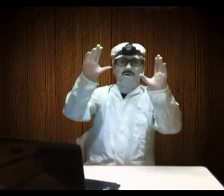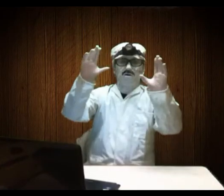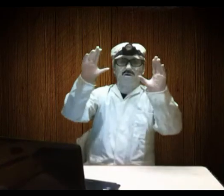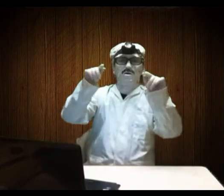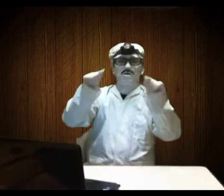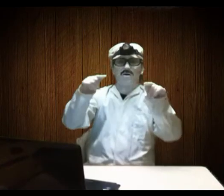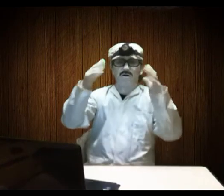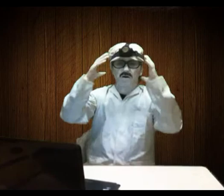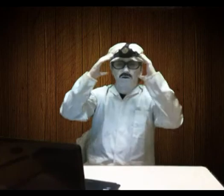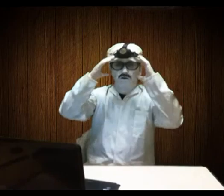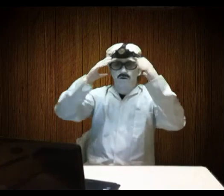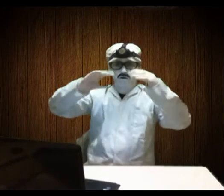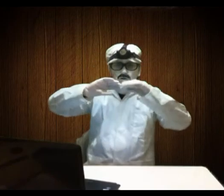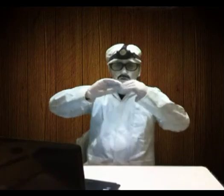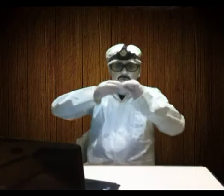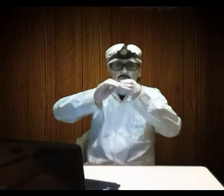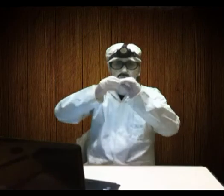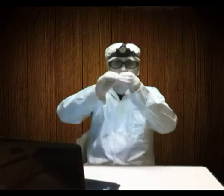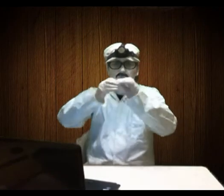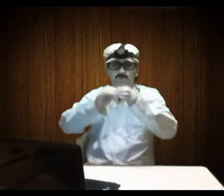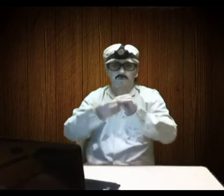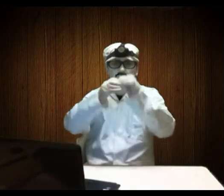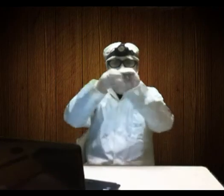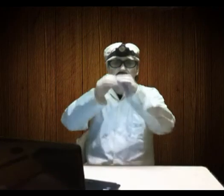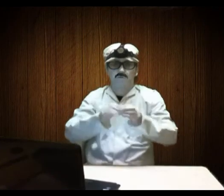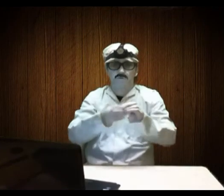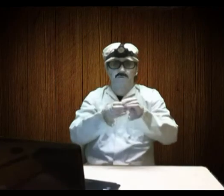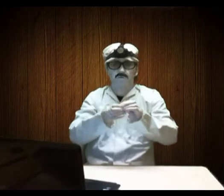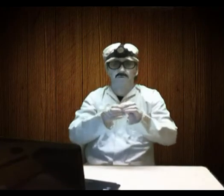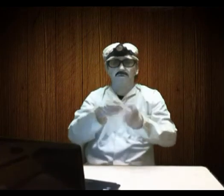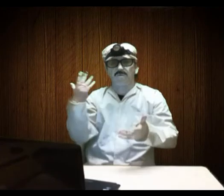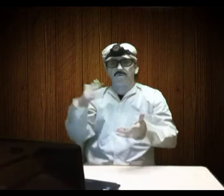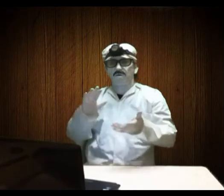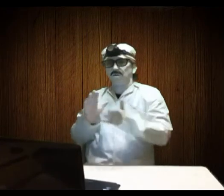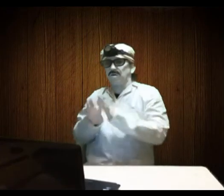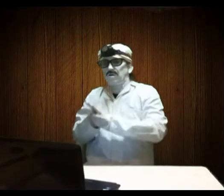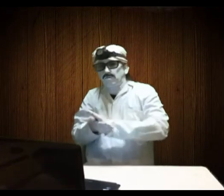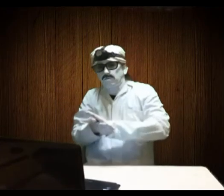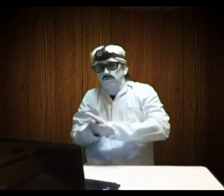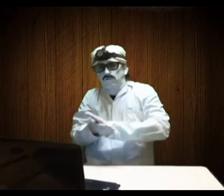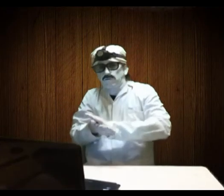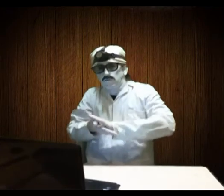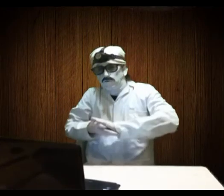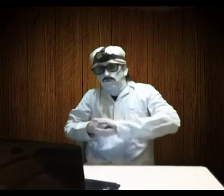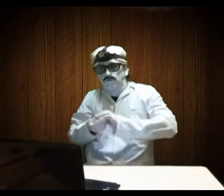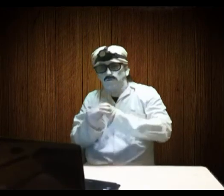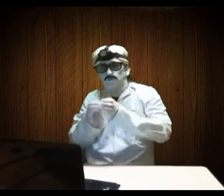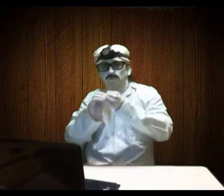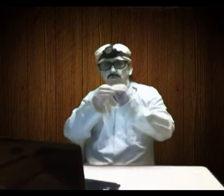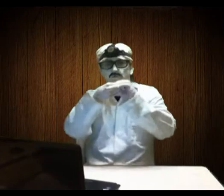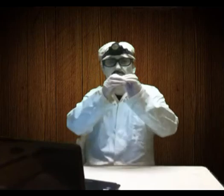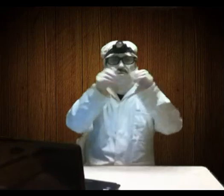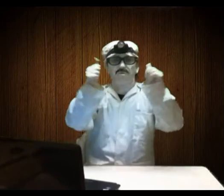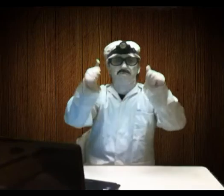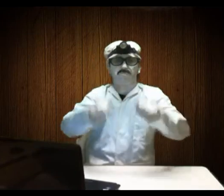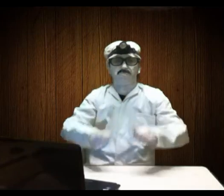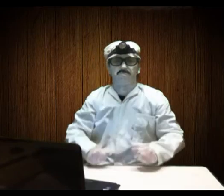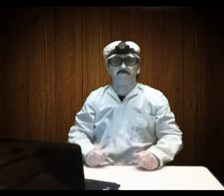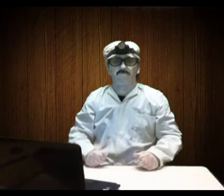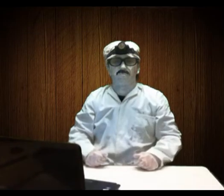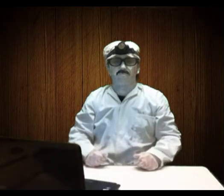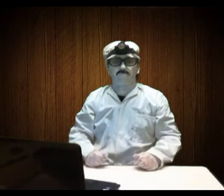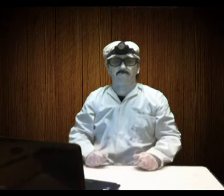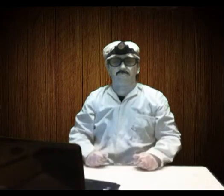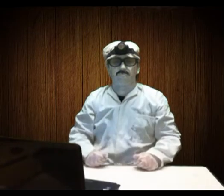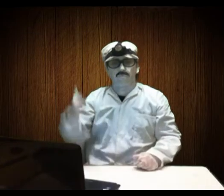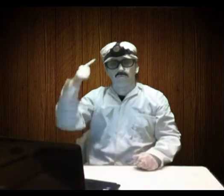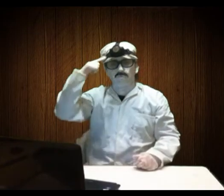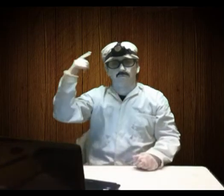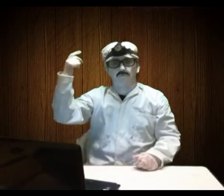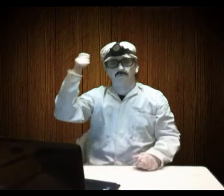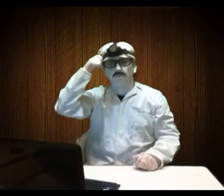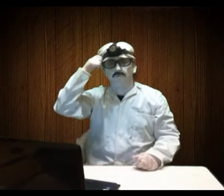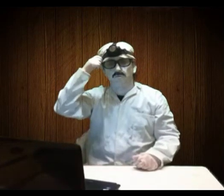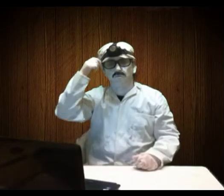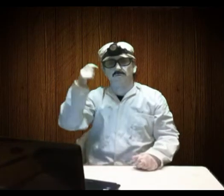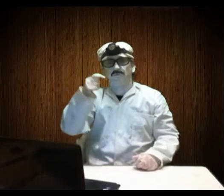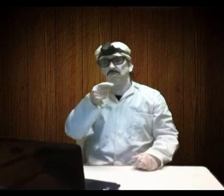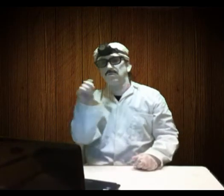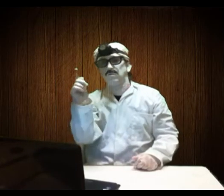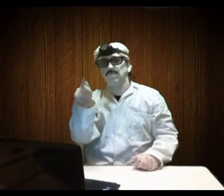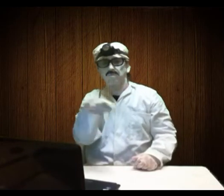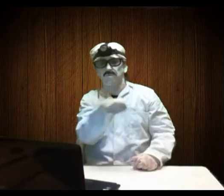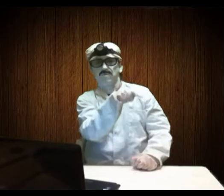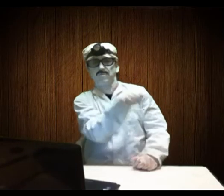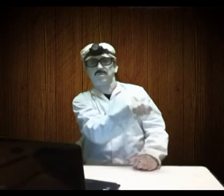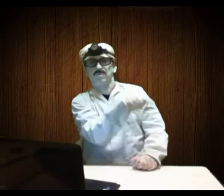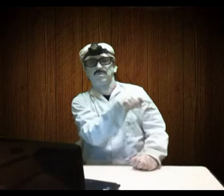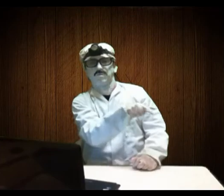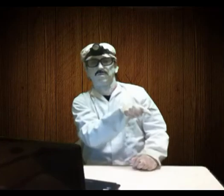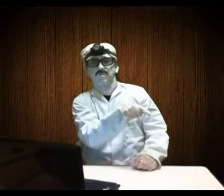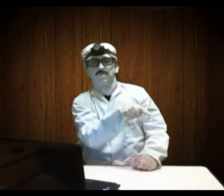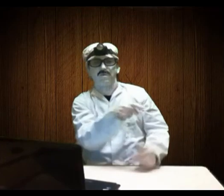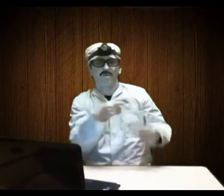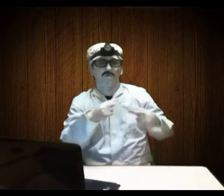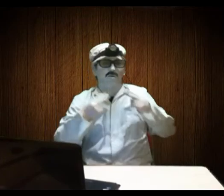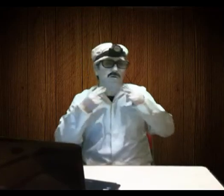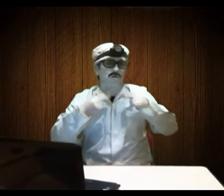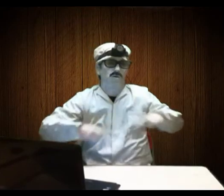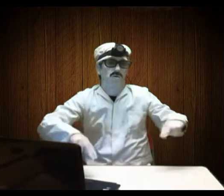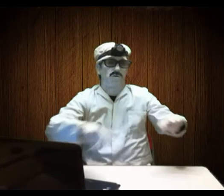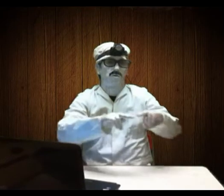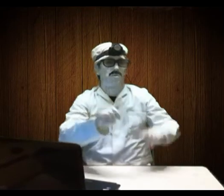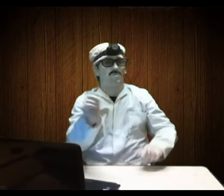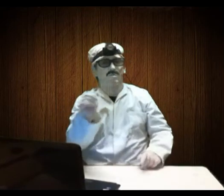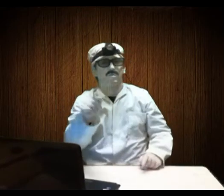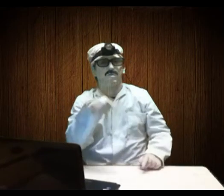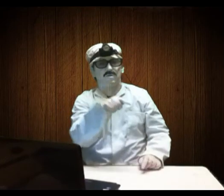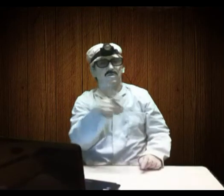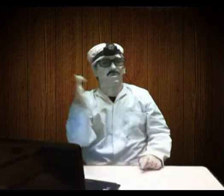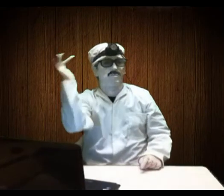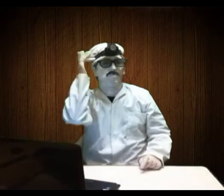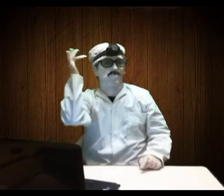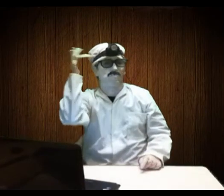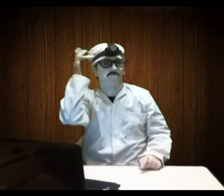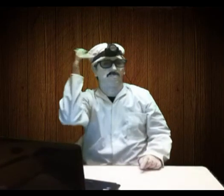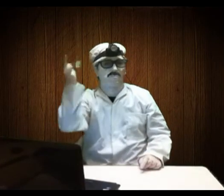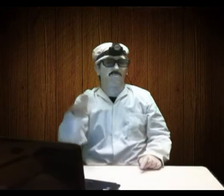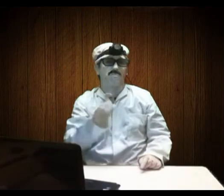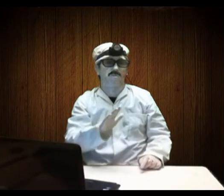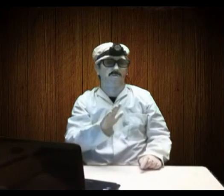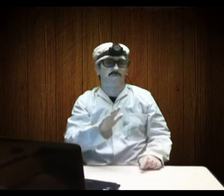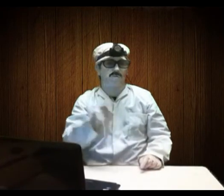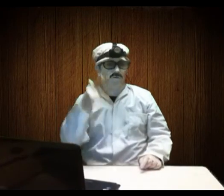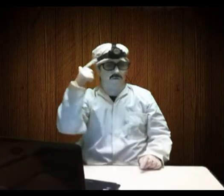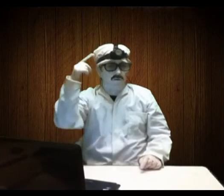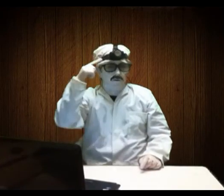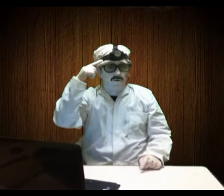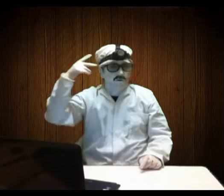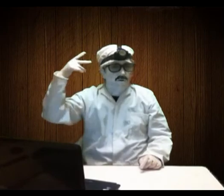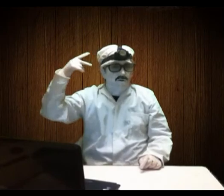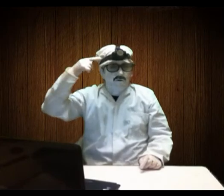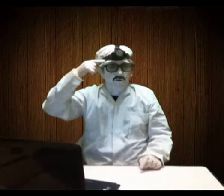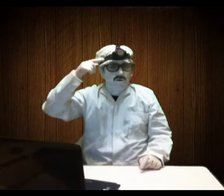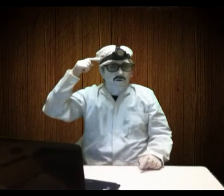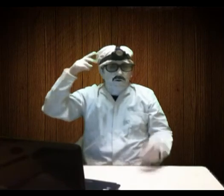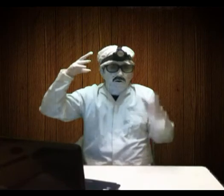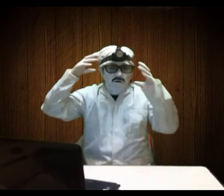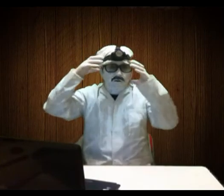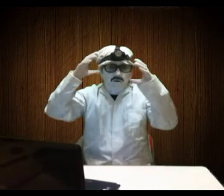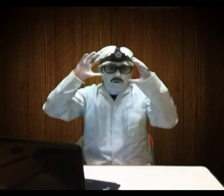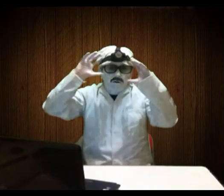which is the brain going through dynamic restructuring to correct the damage done by abuse psychiatry asserts that this natural process is sickness needing brain mutilation